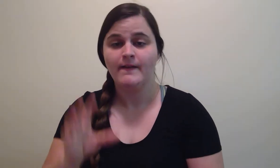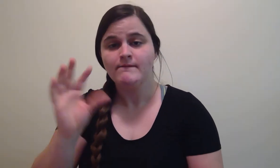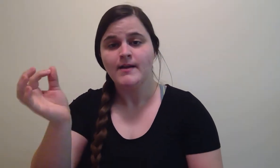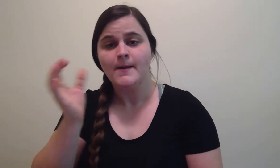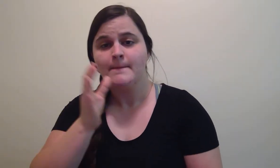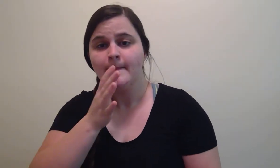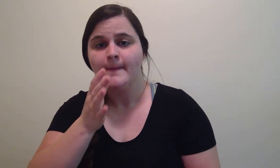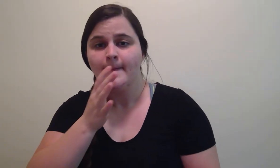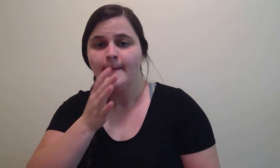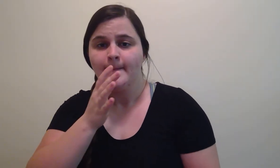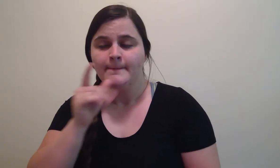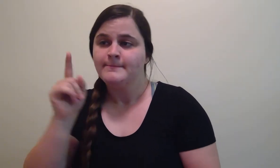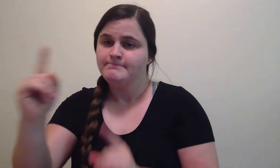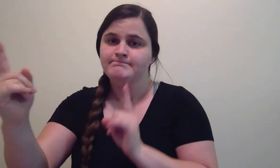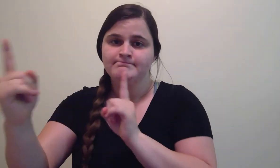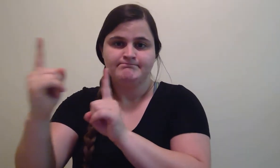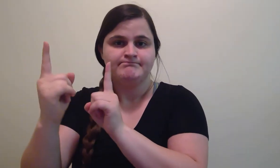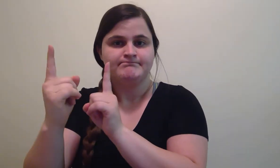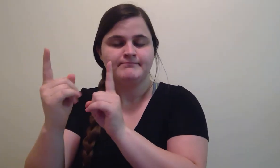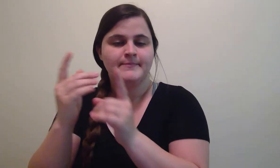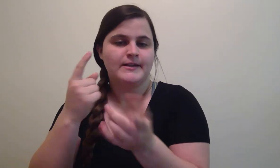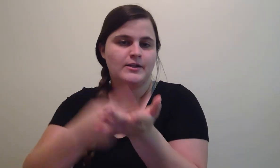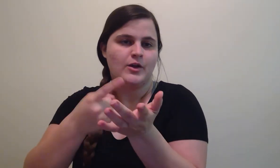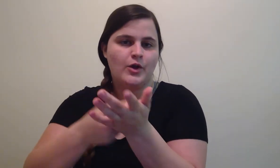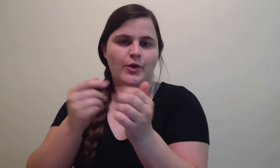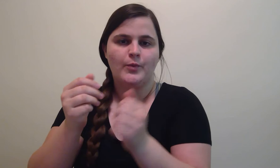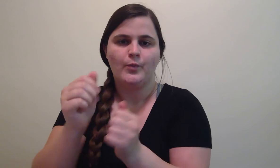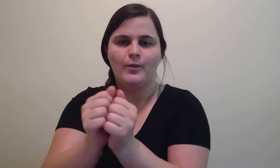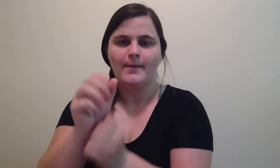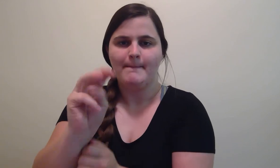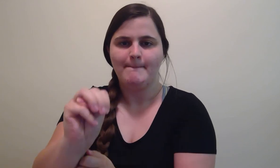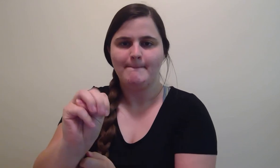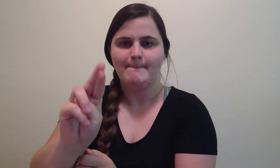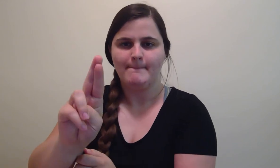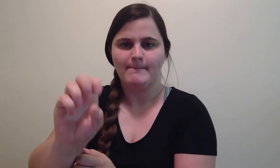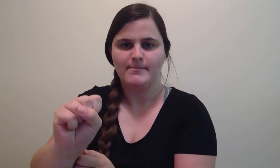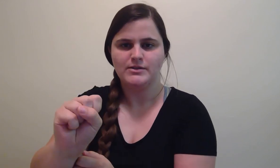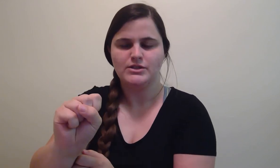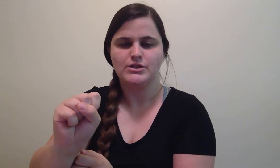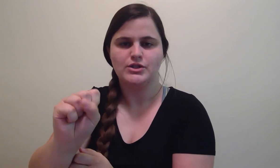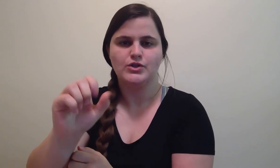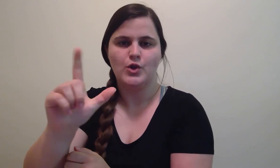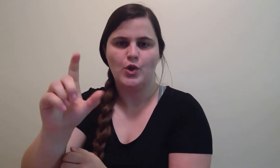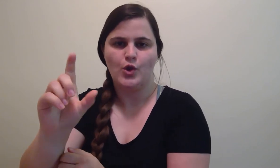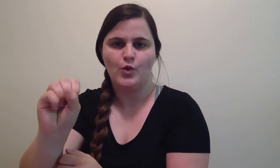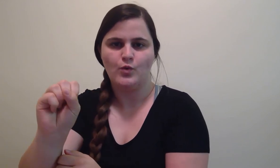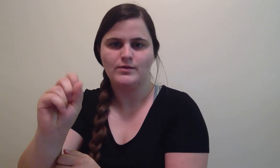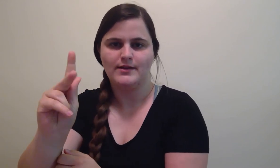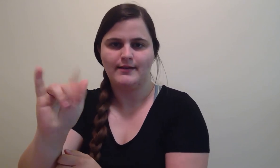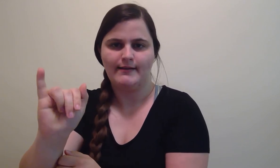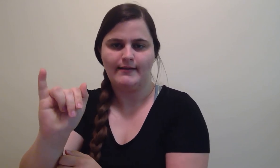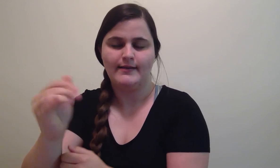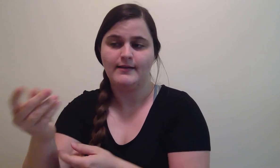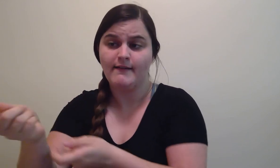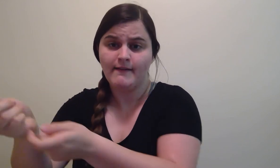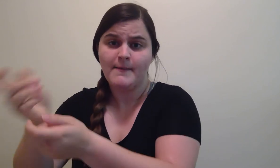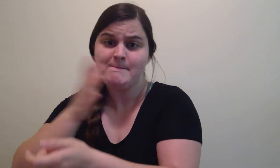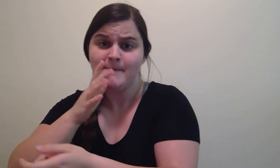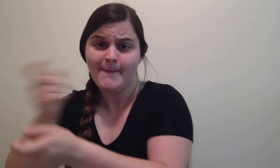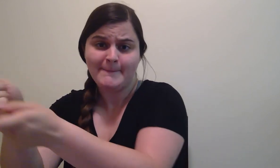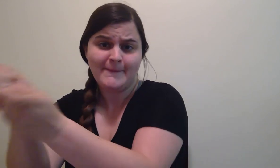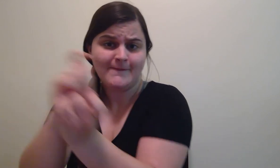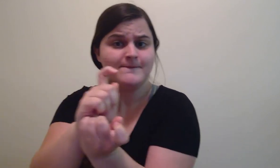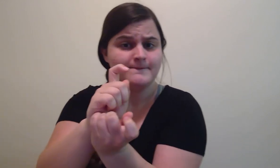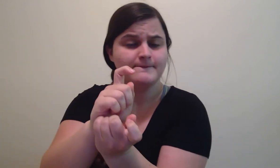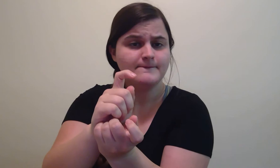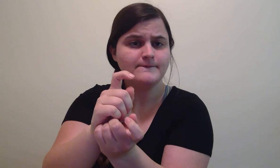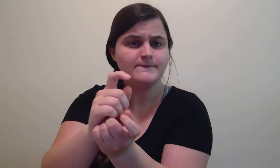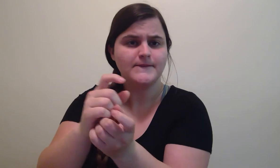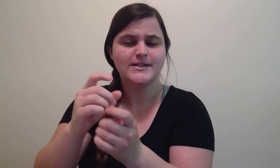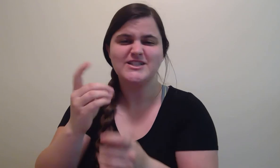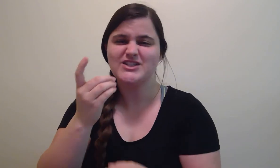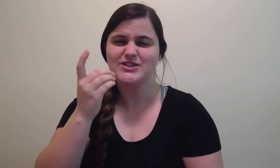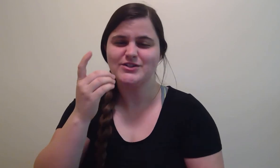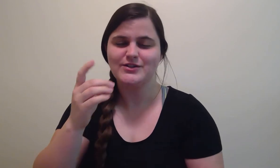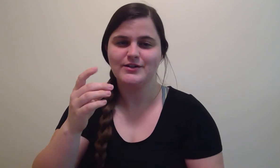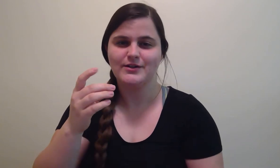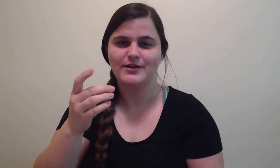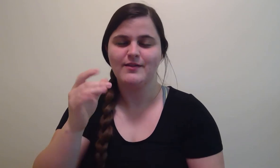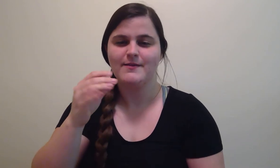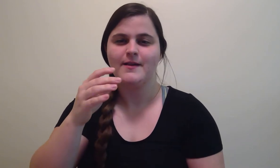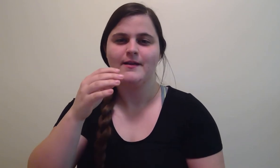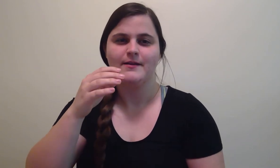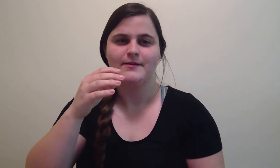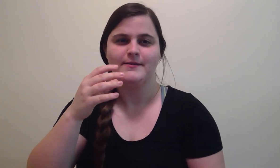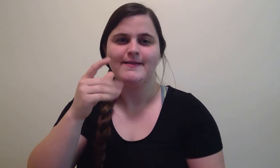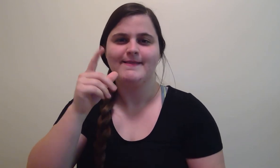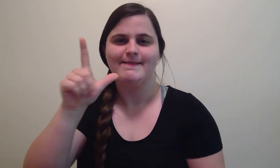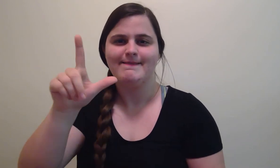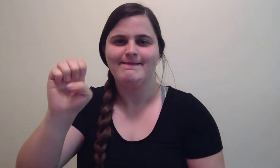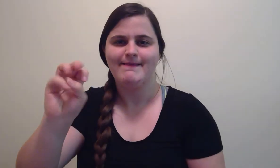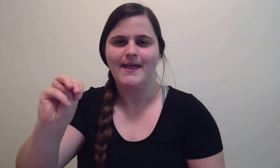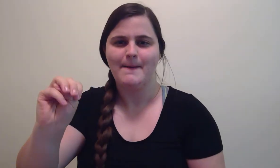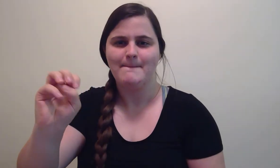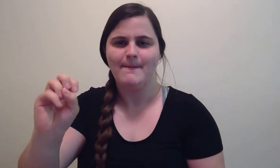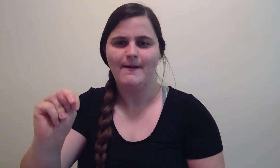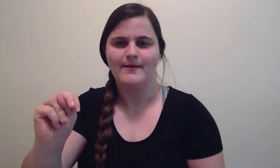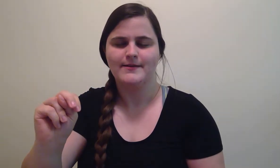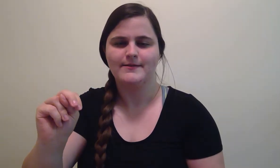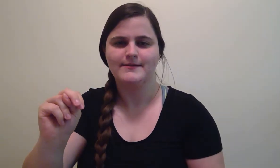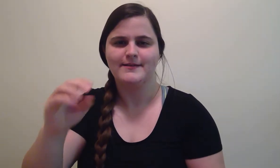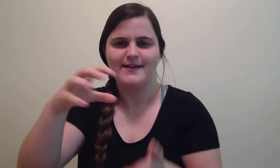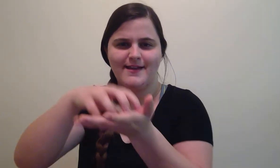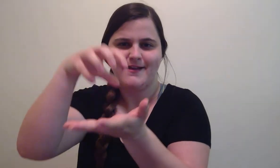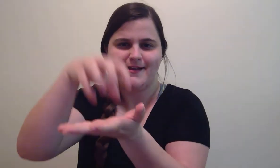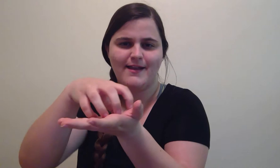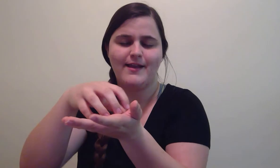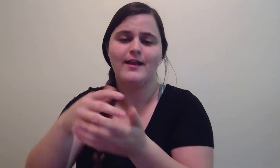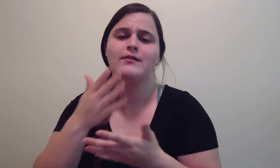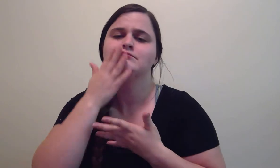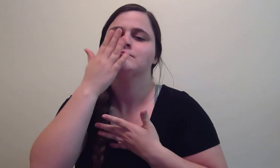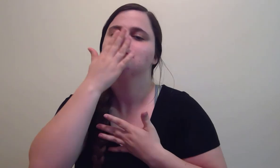I found my mother outside talking to Mrs. Loski. Mom had given her the beautiful lemon Bundt cake